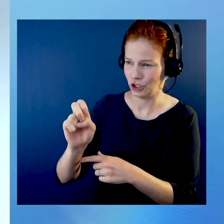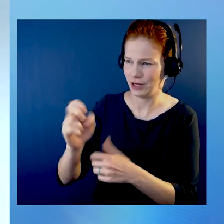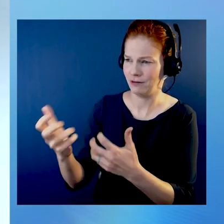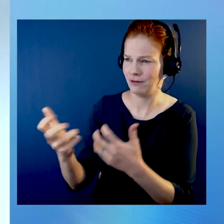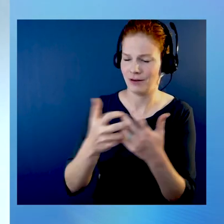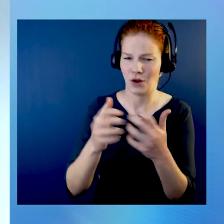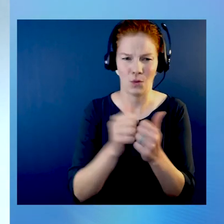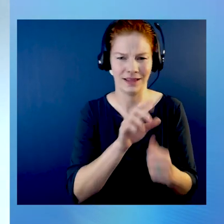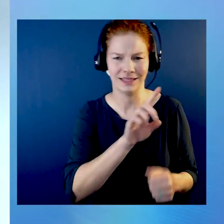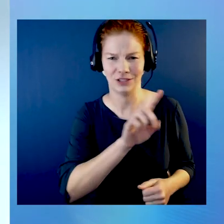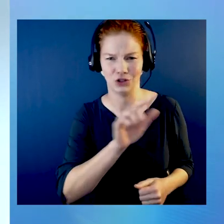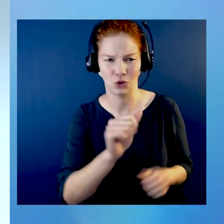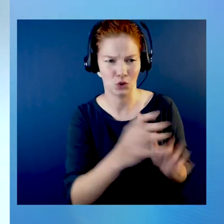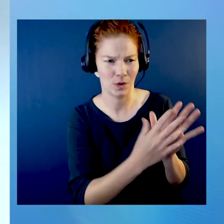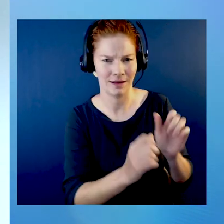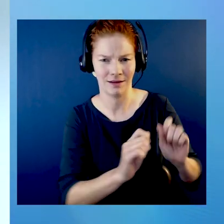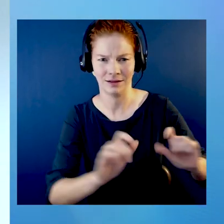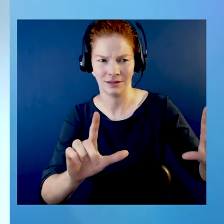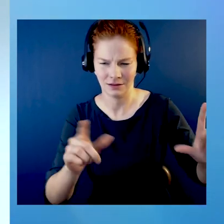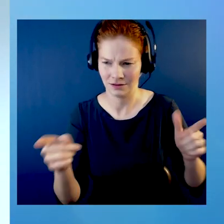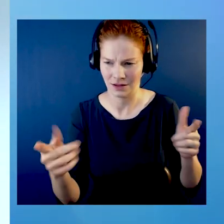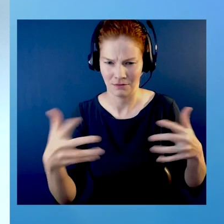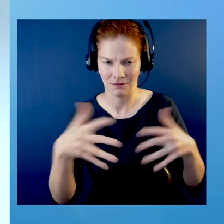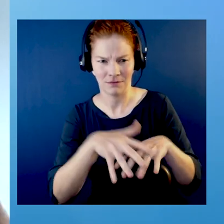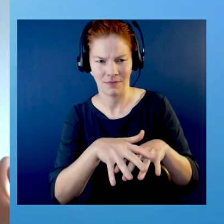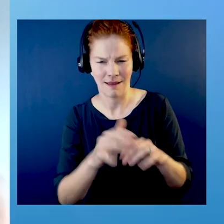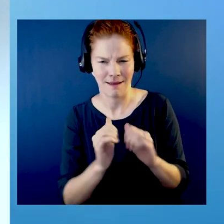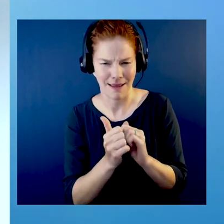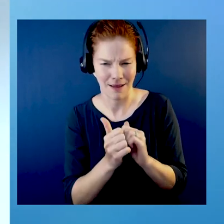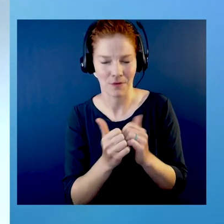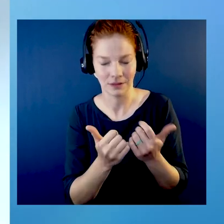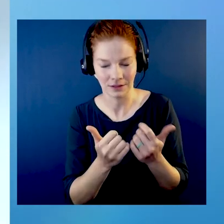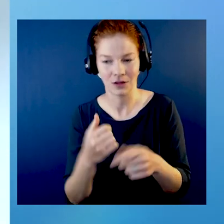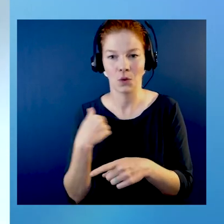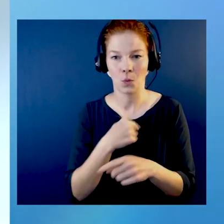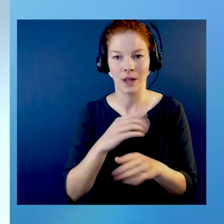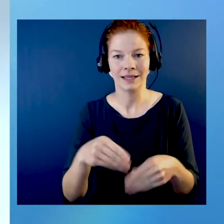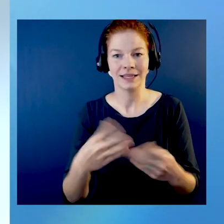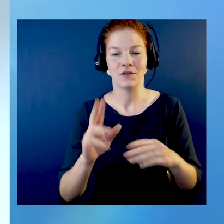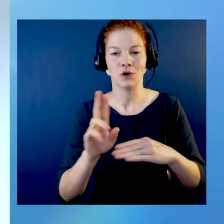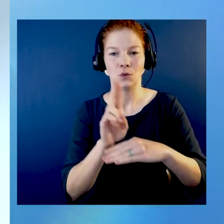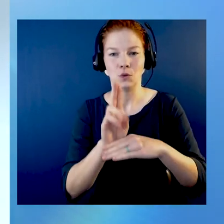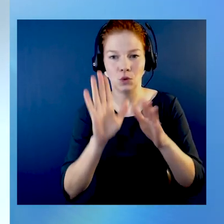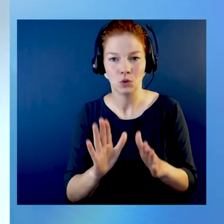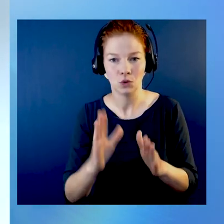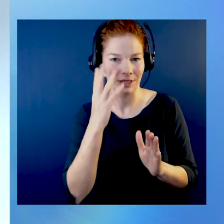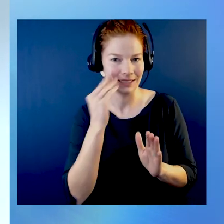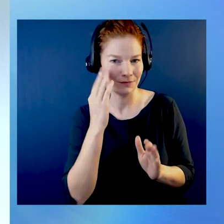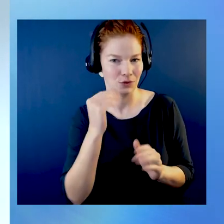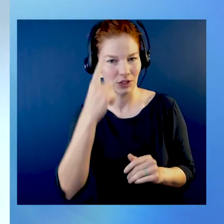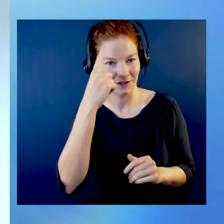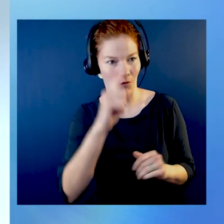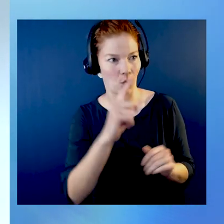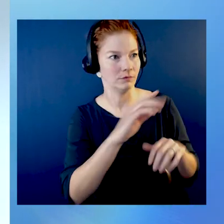I guess by part of their solutions, I mean, creating the user experience for Digital Twins is probably a better way to put it.